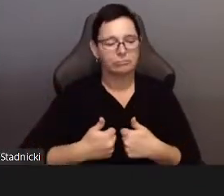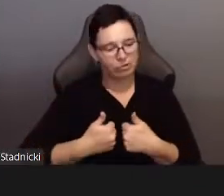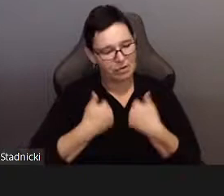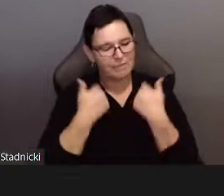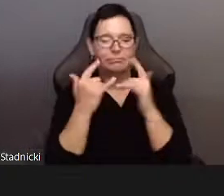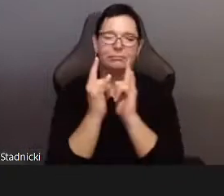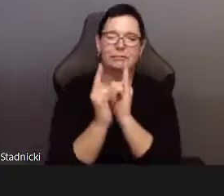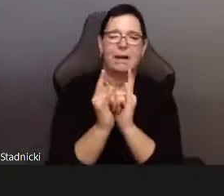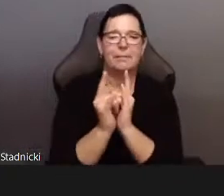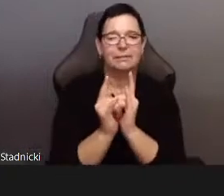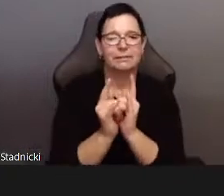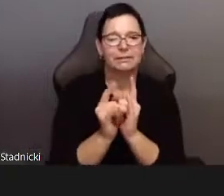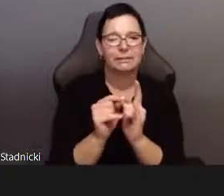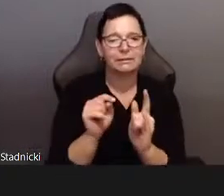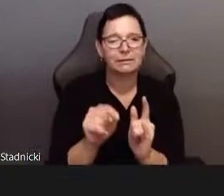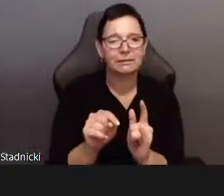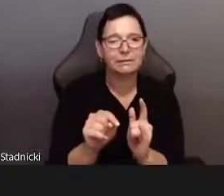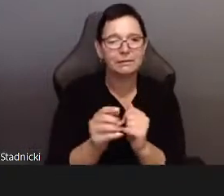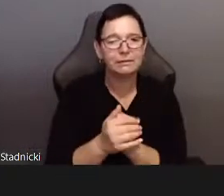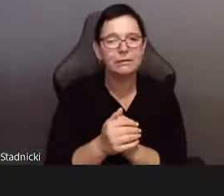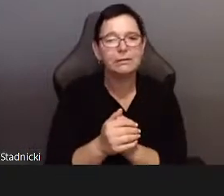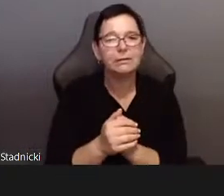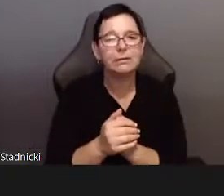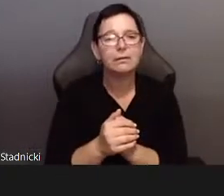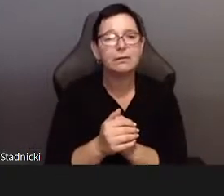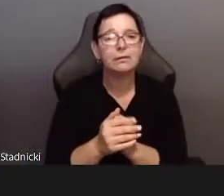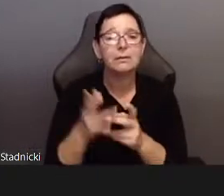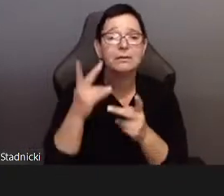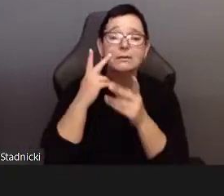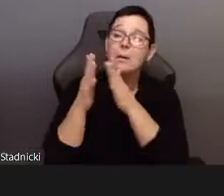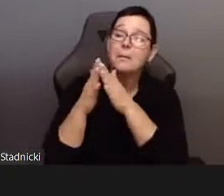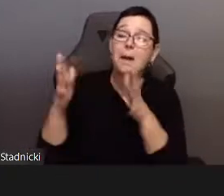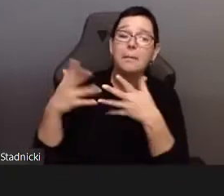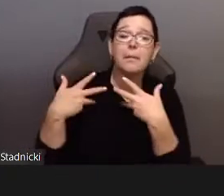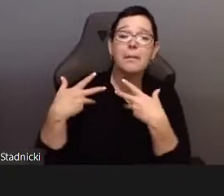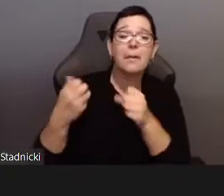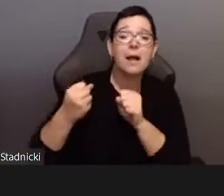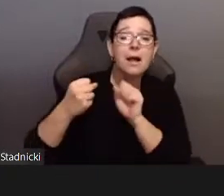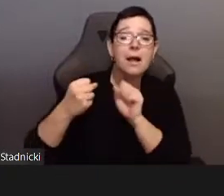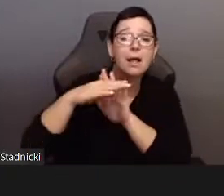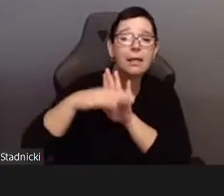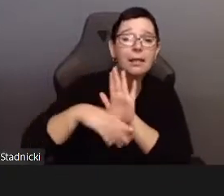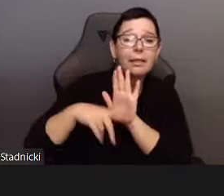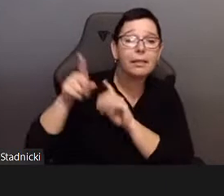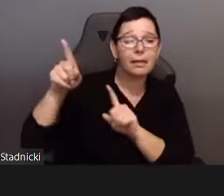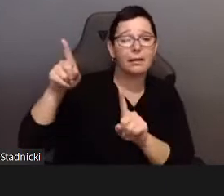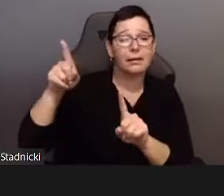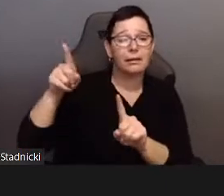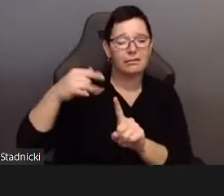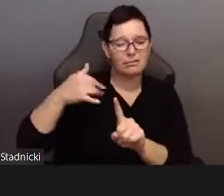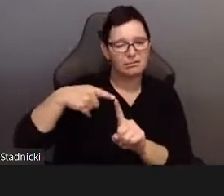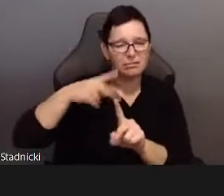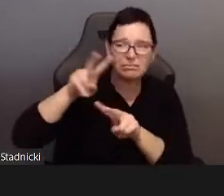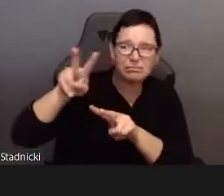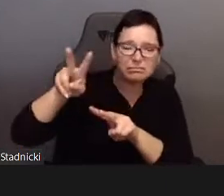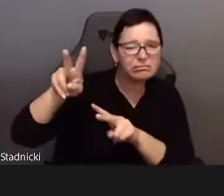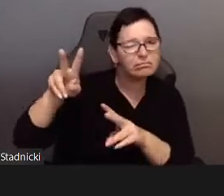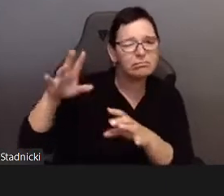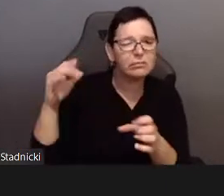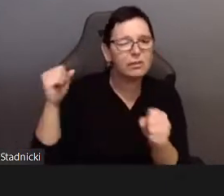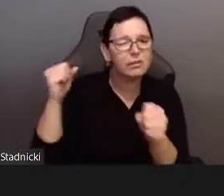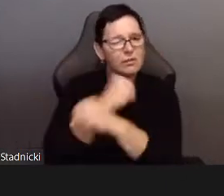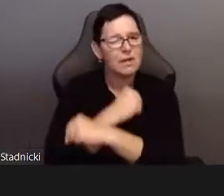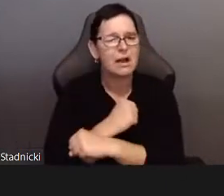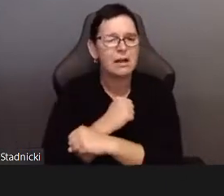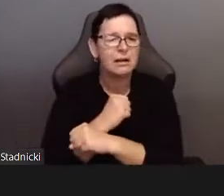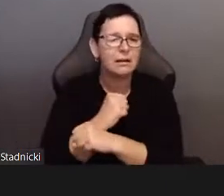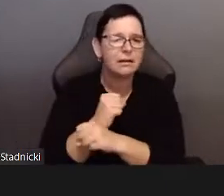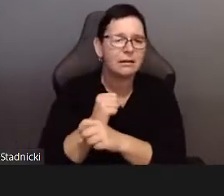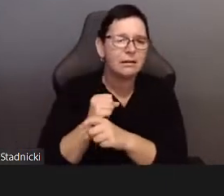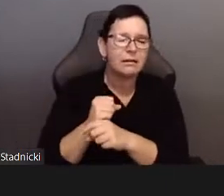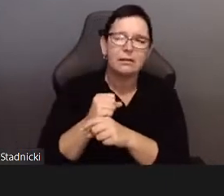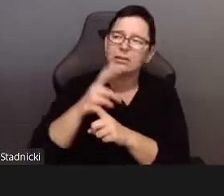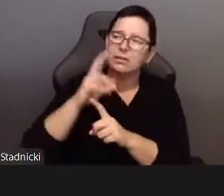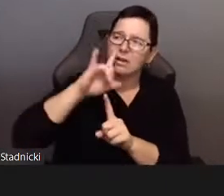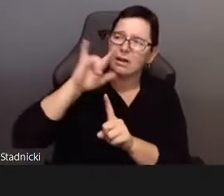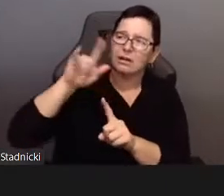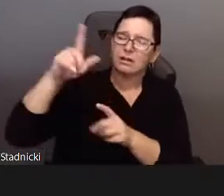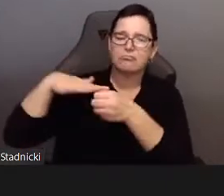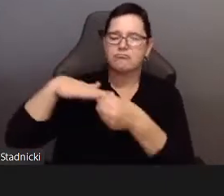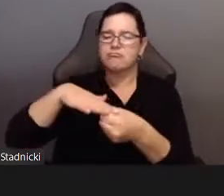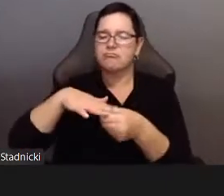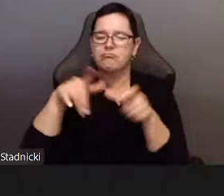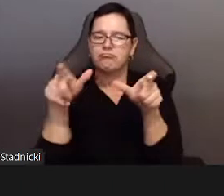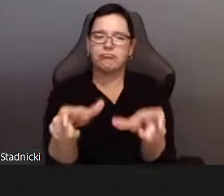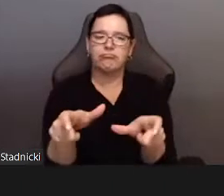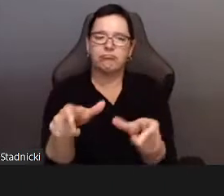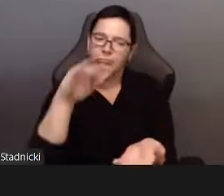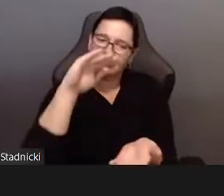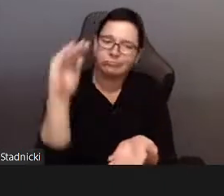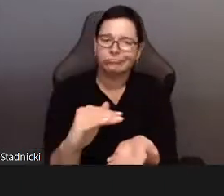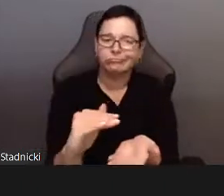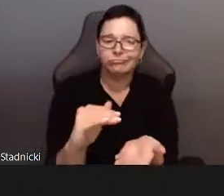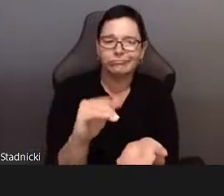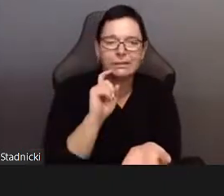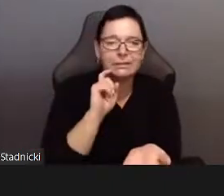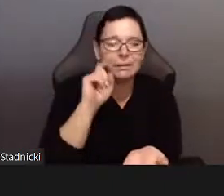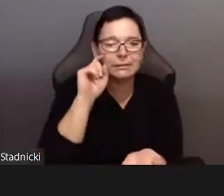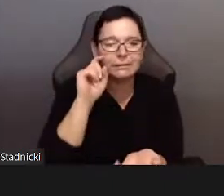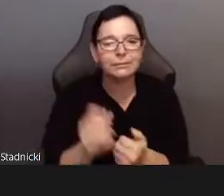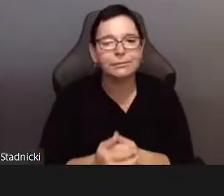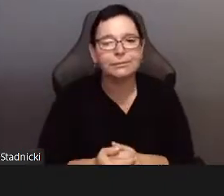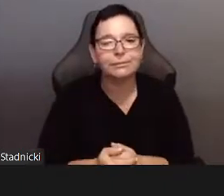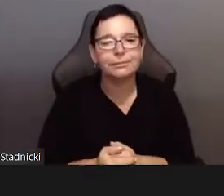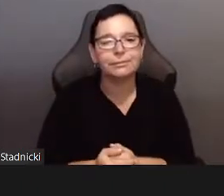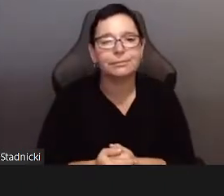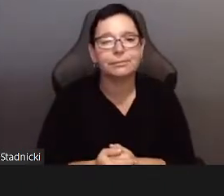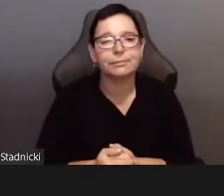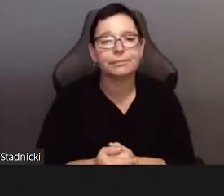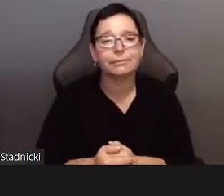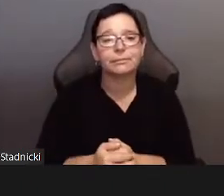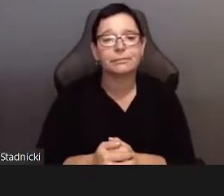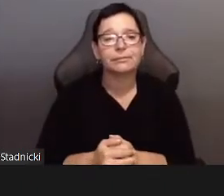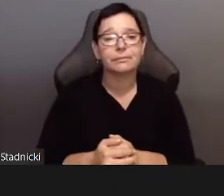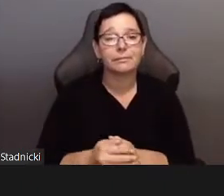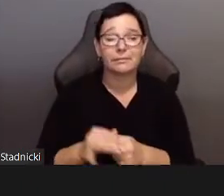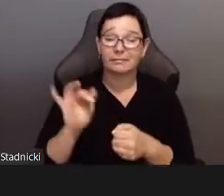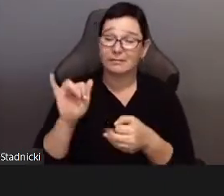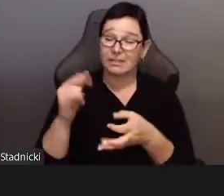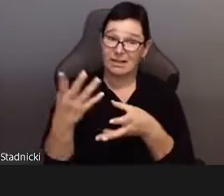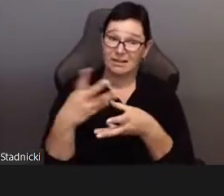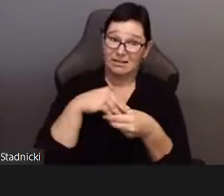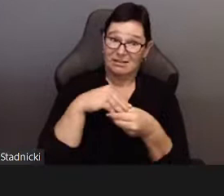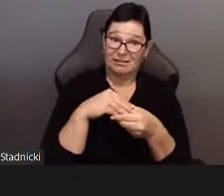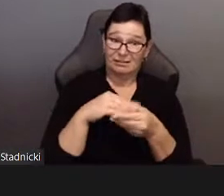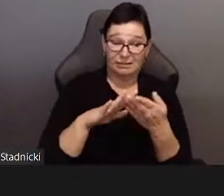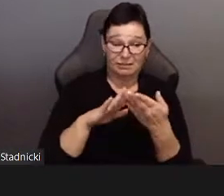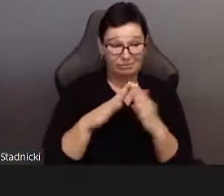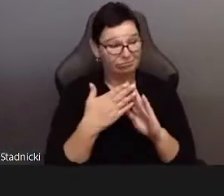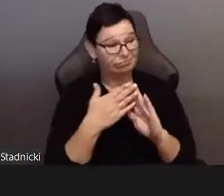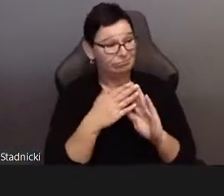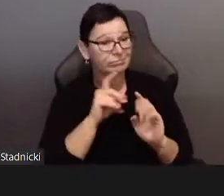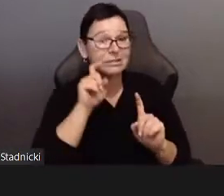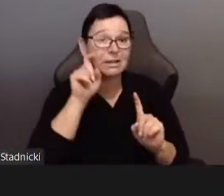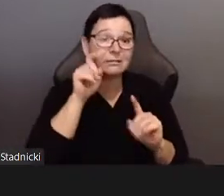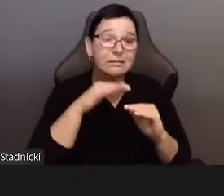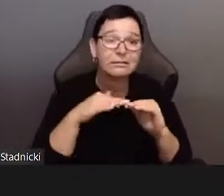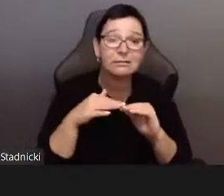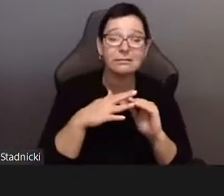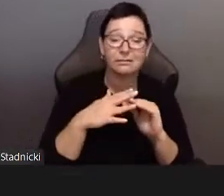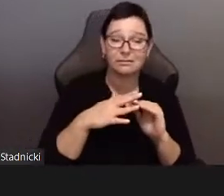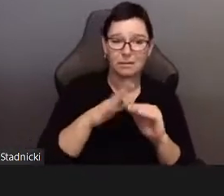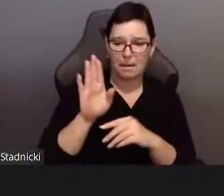community is less abotu relationships founded on discreet selves but sacrificial and categorical duties of giving.